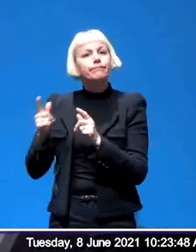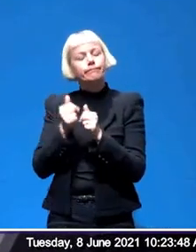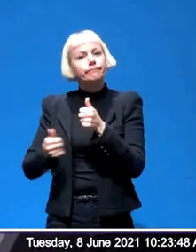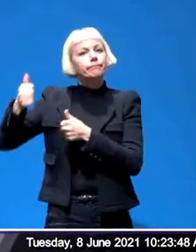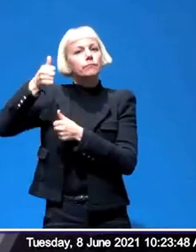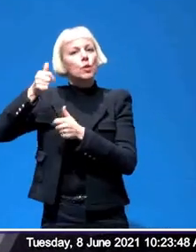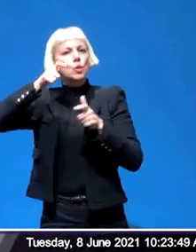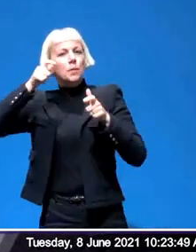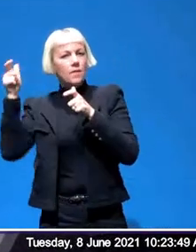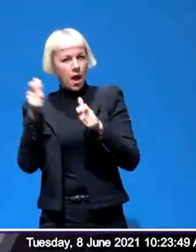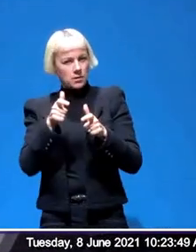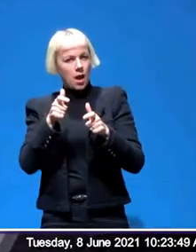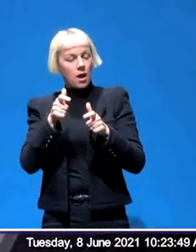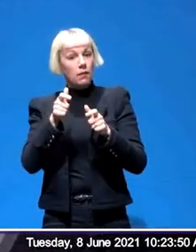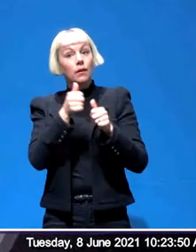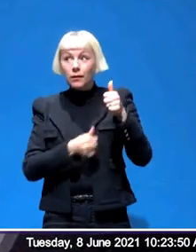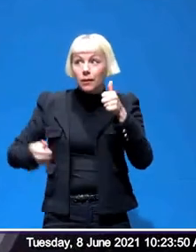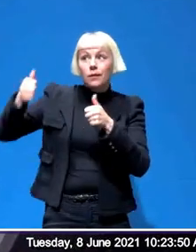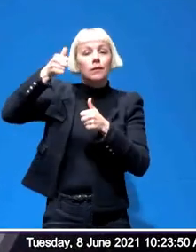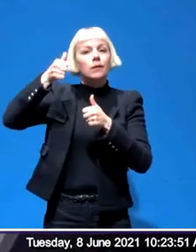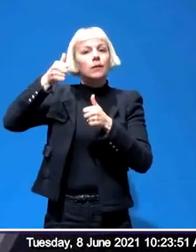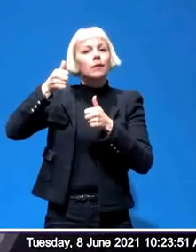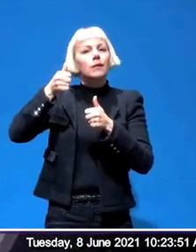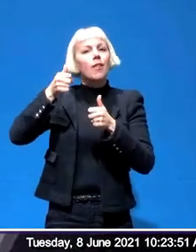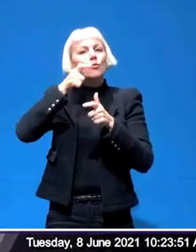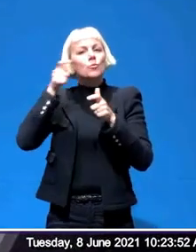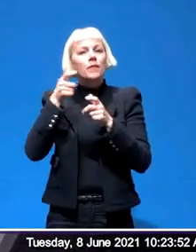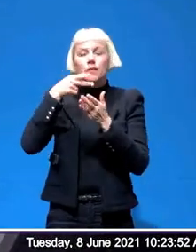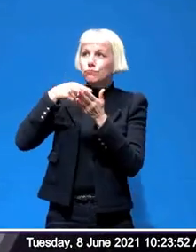The shift supervisor reported to a manager working in the DHS offices.